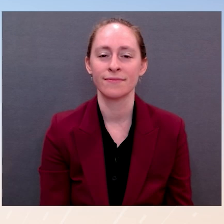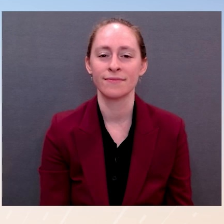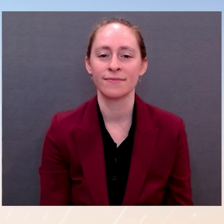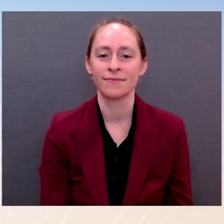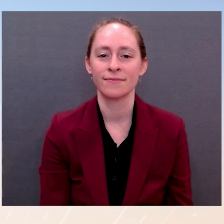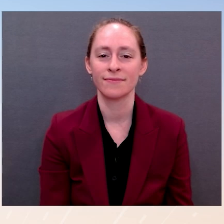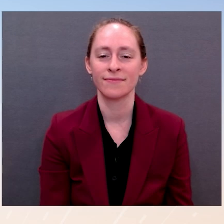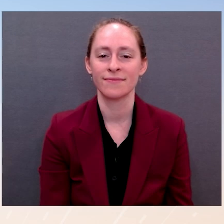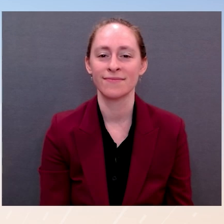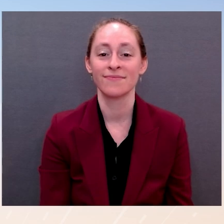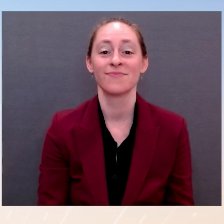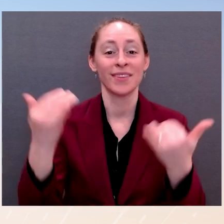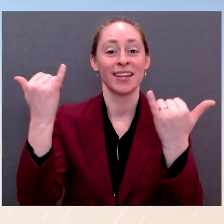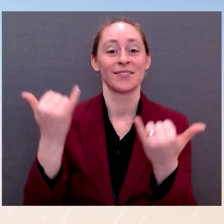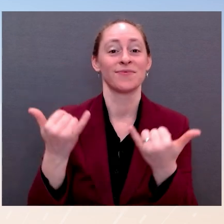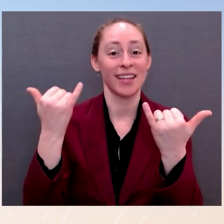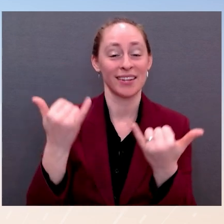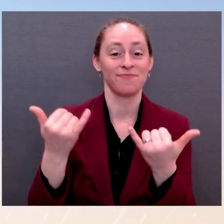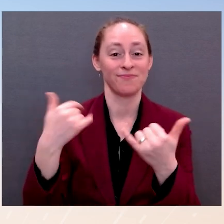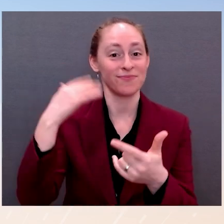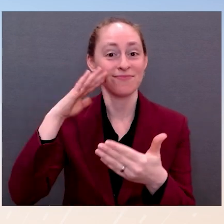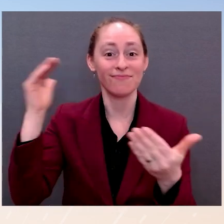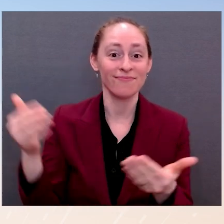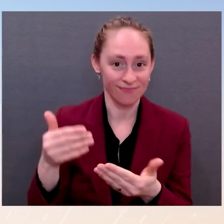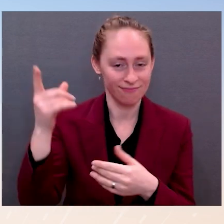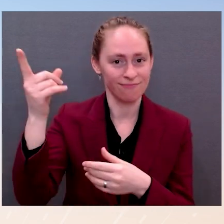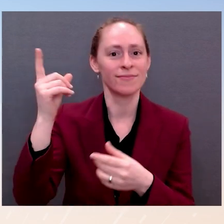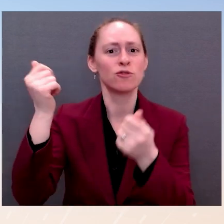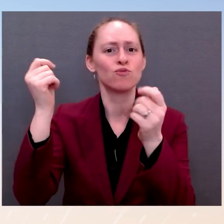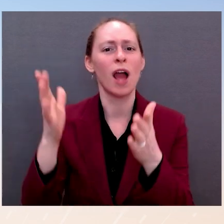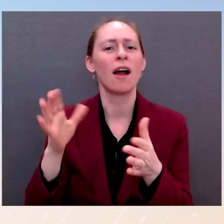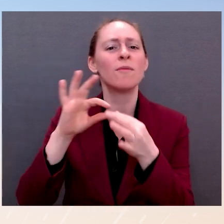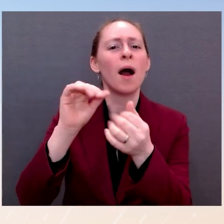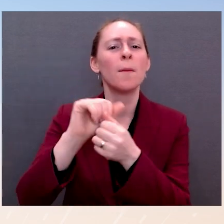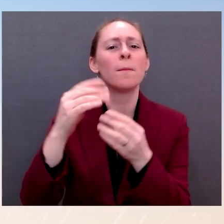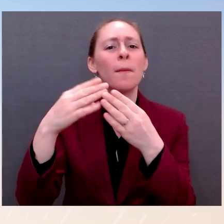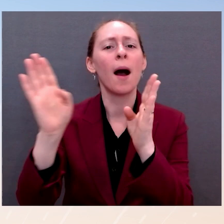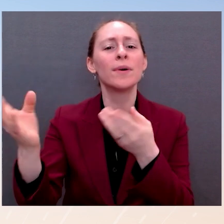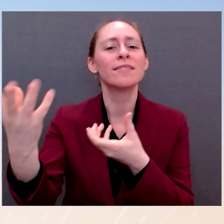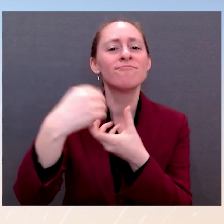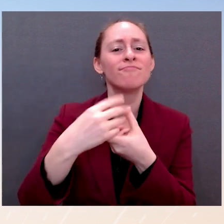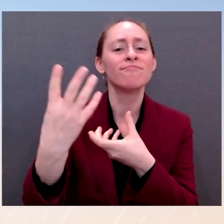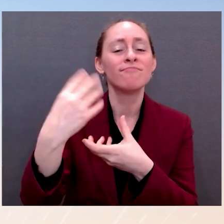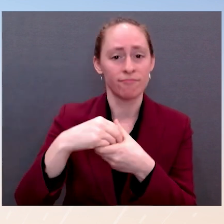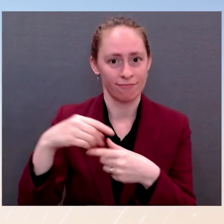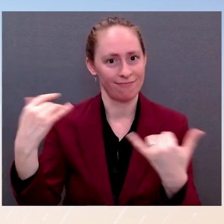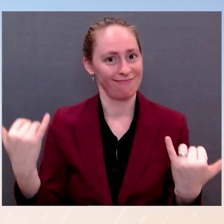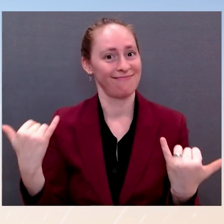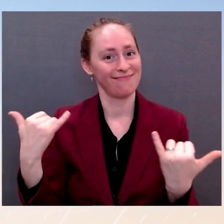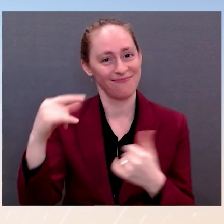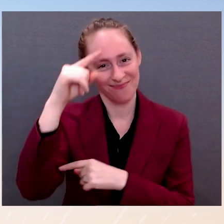Carissa Smith: I just want to introduce the director of the Office of Public Engagement, in which this event is being hosted through a part of our Black History Month series.